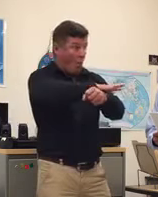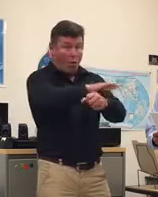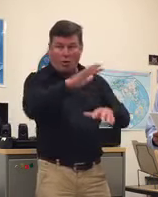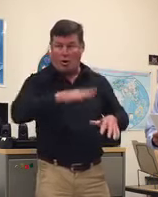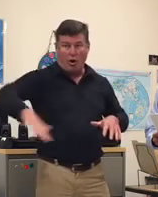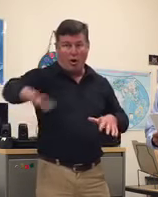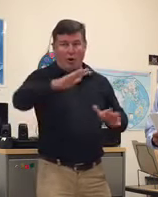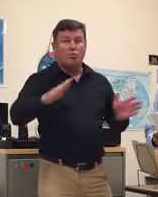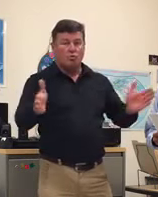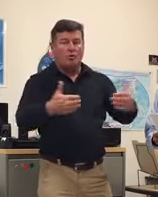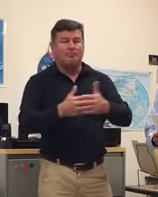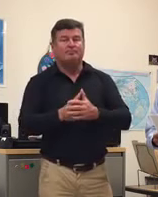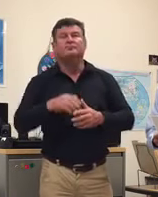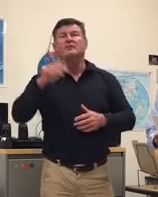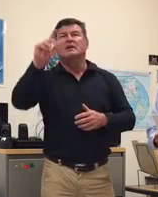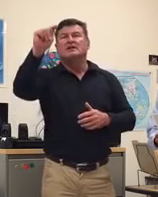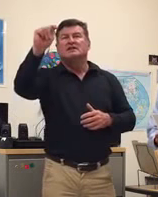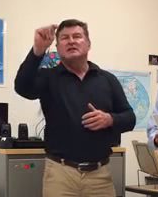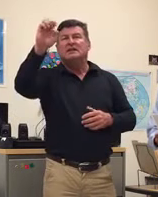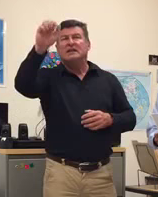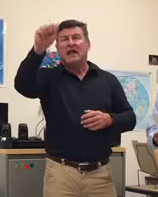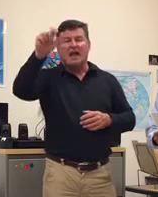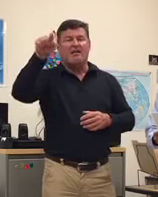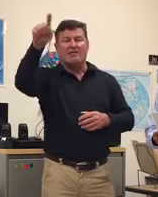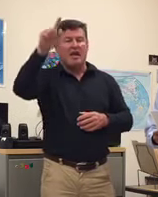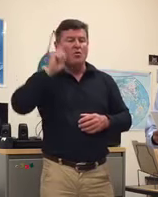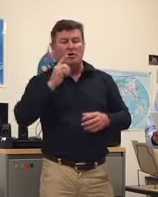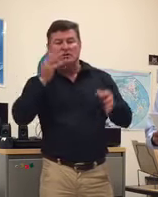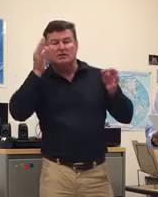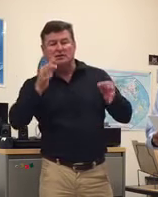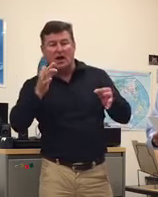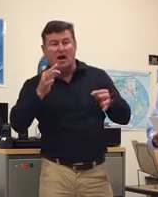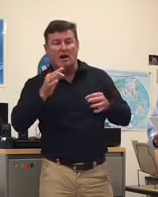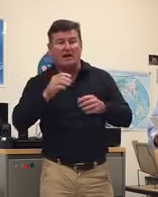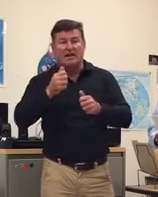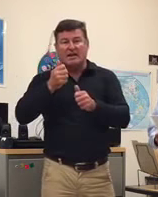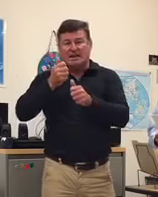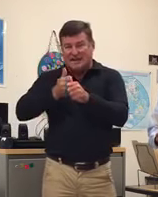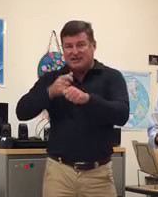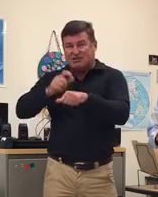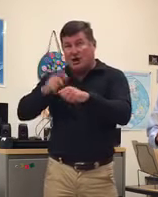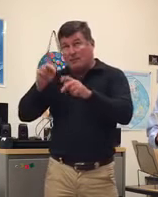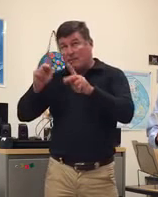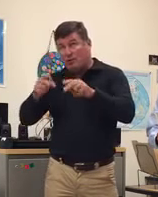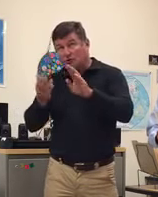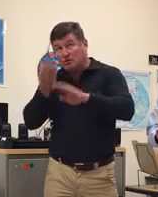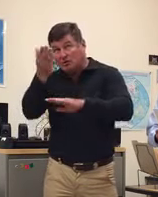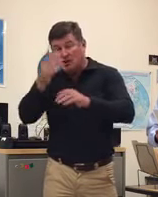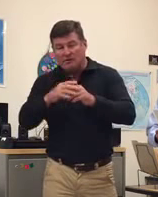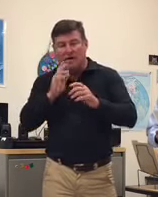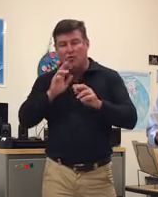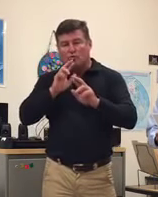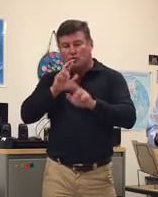So those will be decided on a case by case basis by the Texas Education Agency in responding to that request.